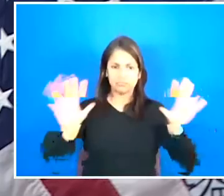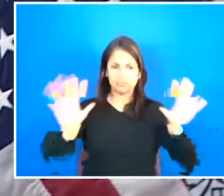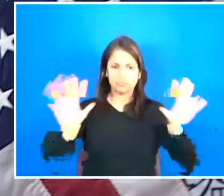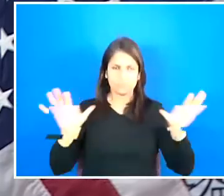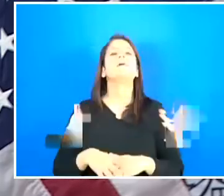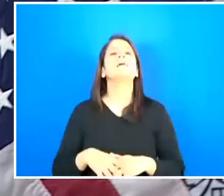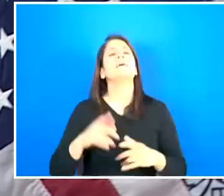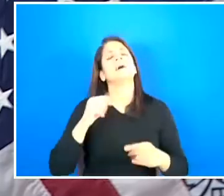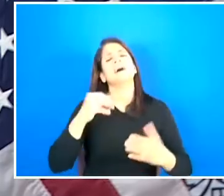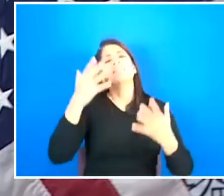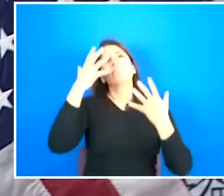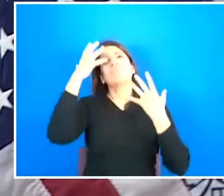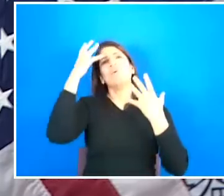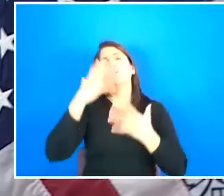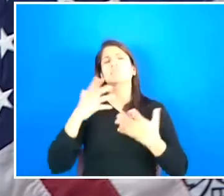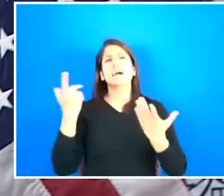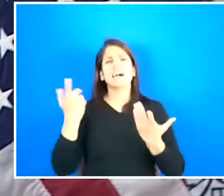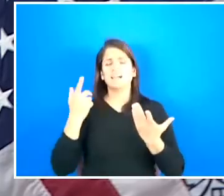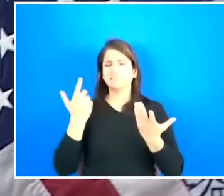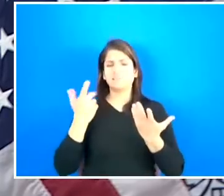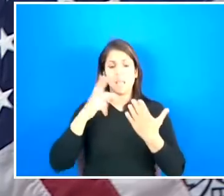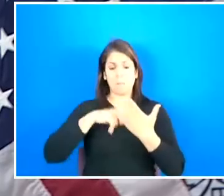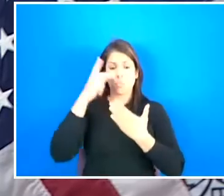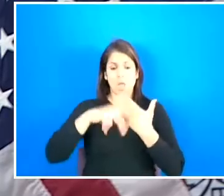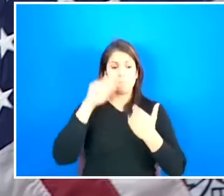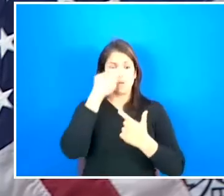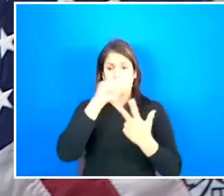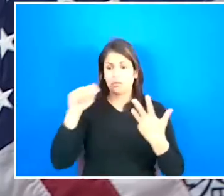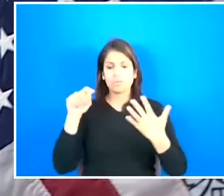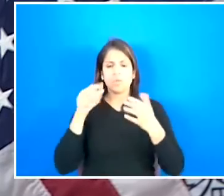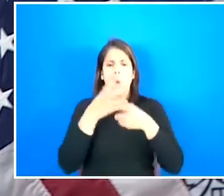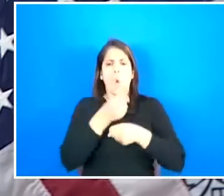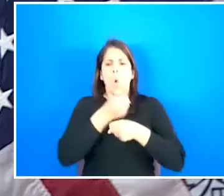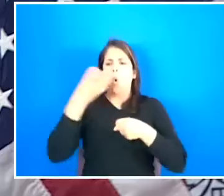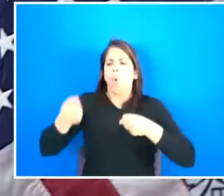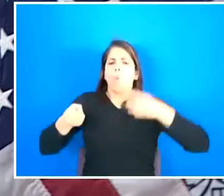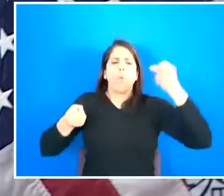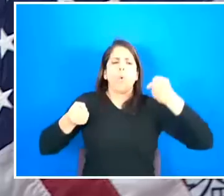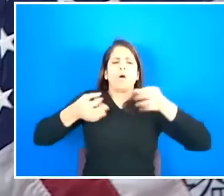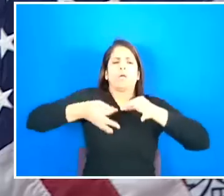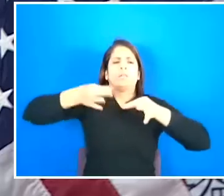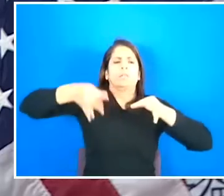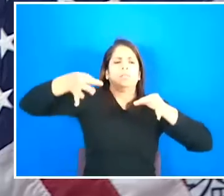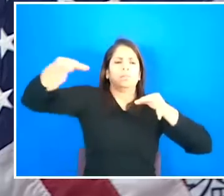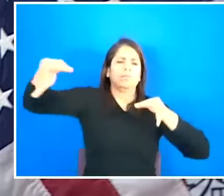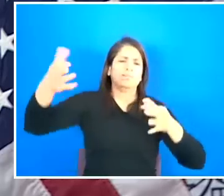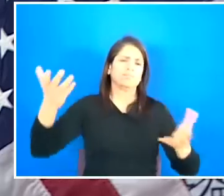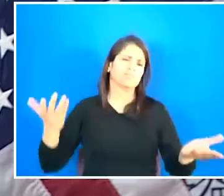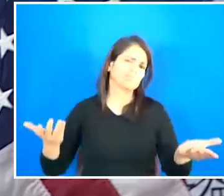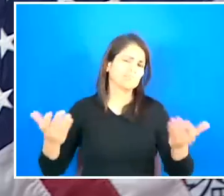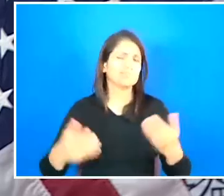BUT HERE'S WHAT I WOULD REMIND YOU AND MARSHA, I KNOW WE TALKED ABOUT THIS BACK AROUND THE HOLIDAYS THAT